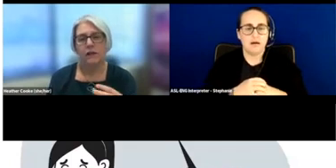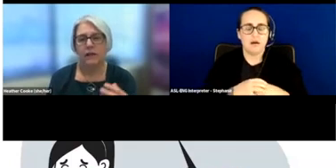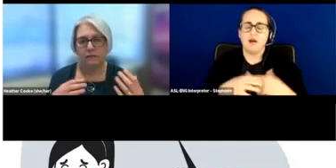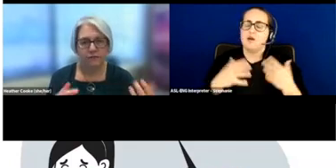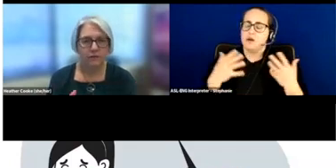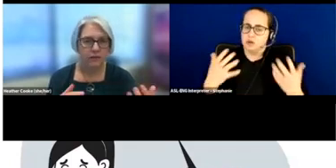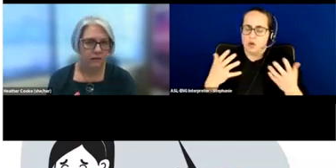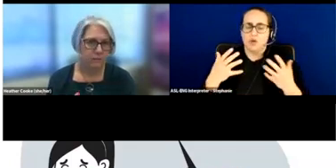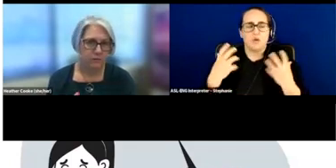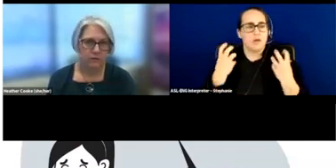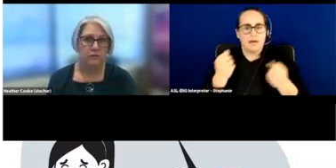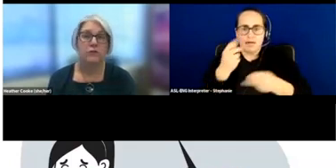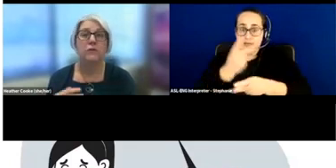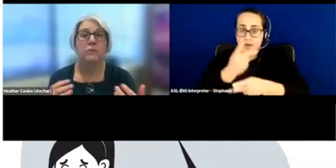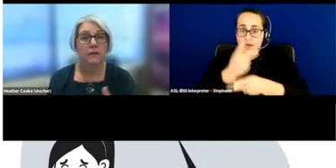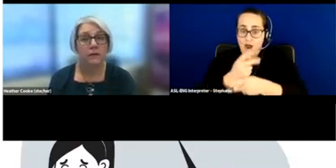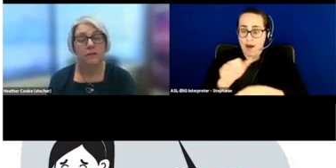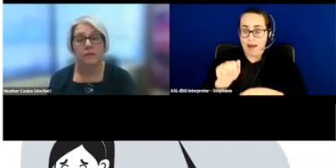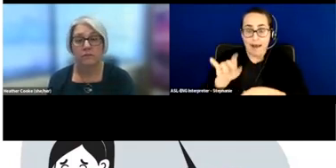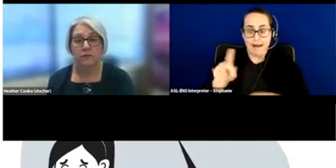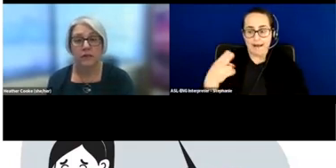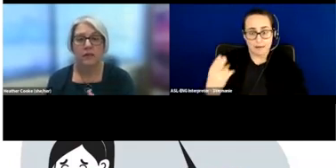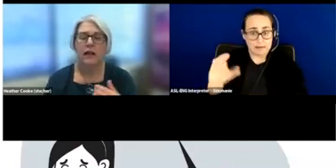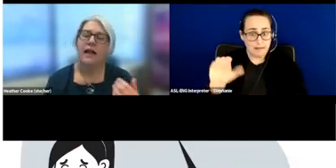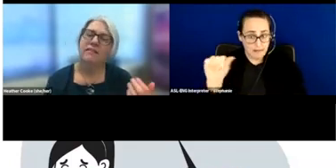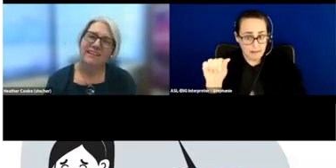frequent exposure to peer incivility have significant